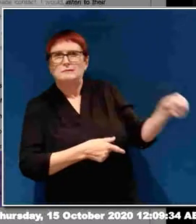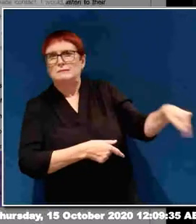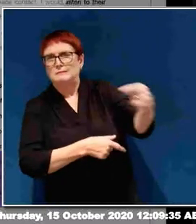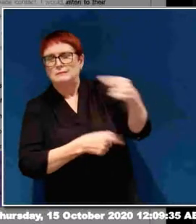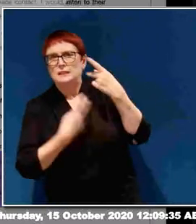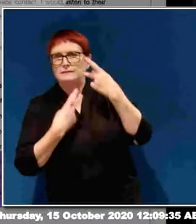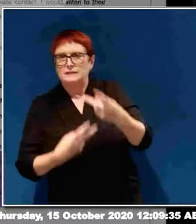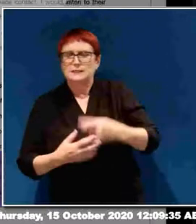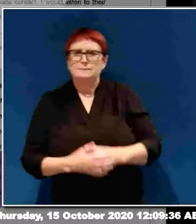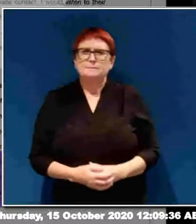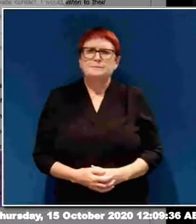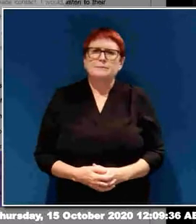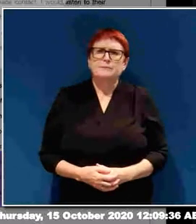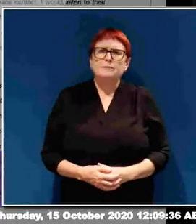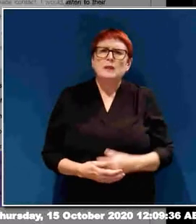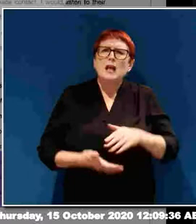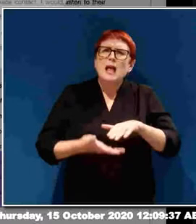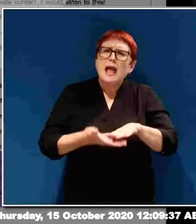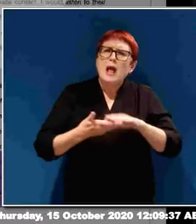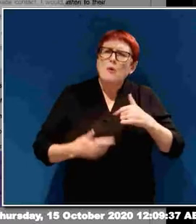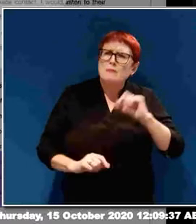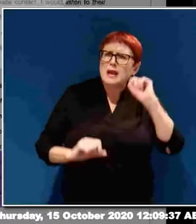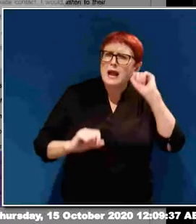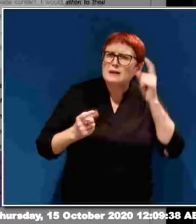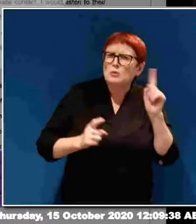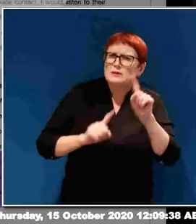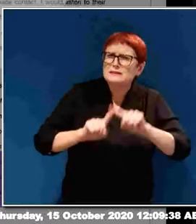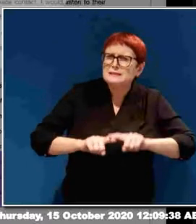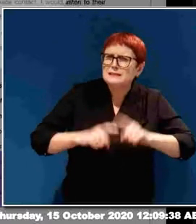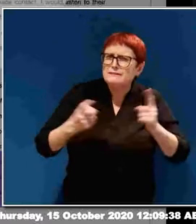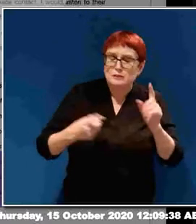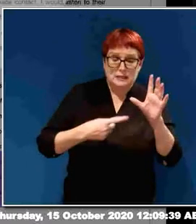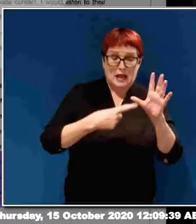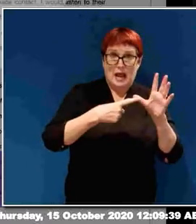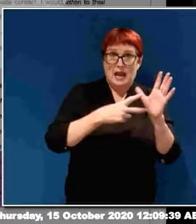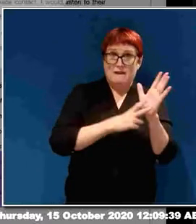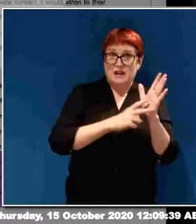an advisory visiting teacher and an inclusion coach.